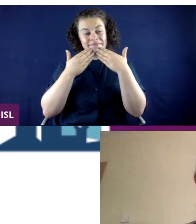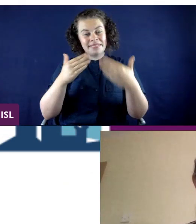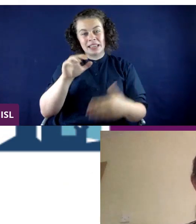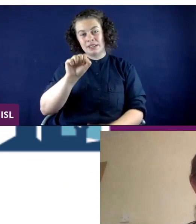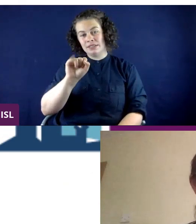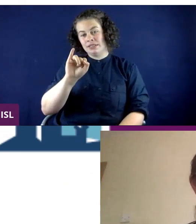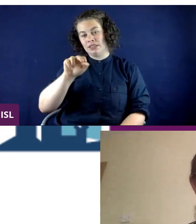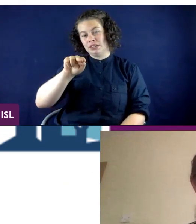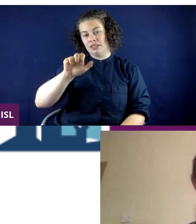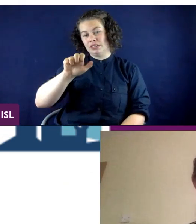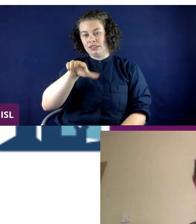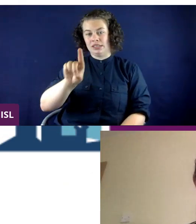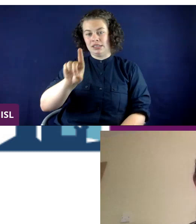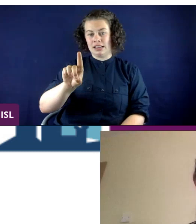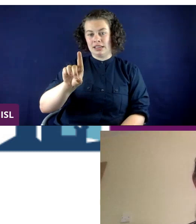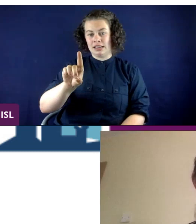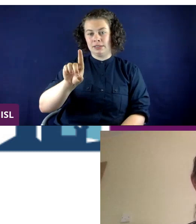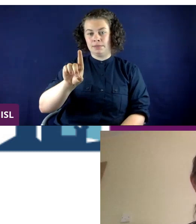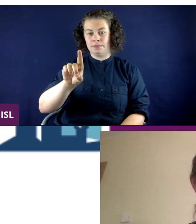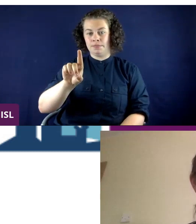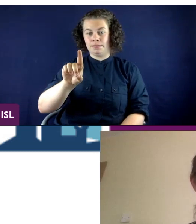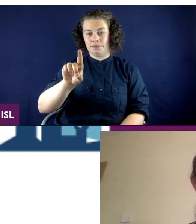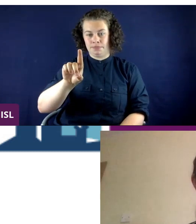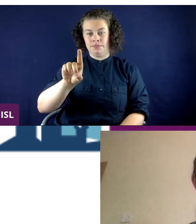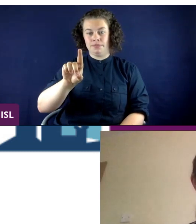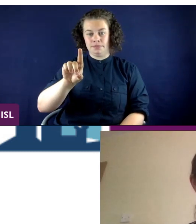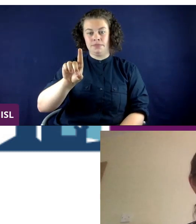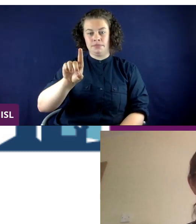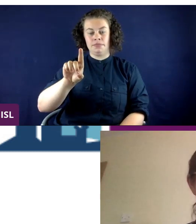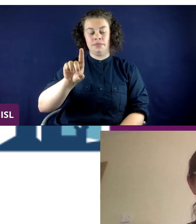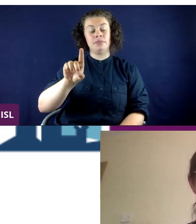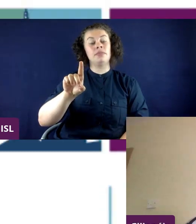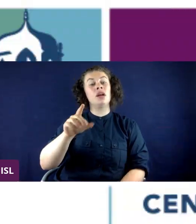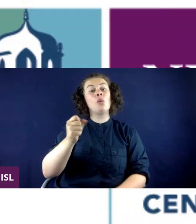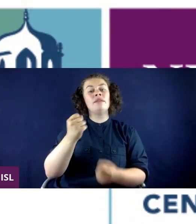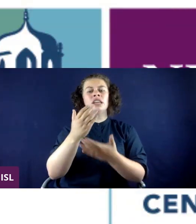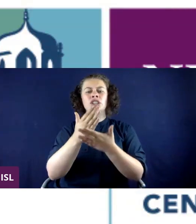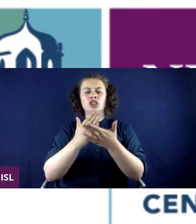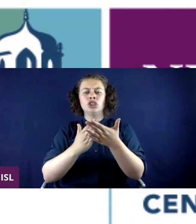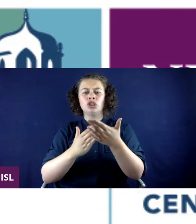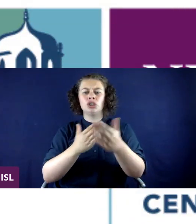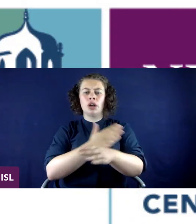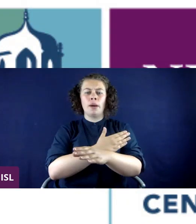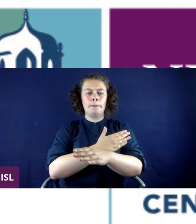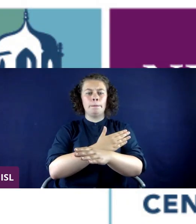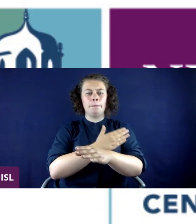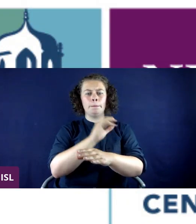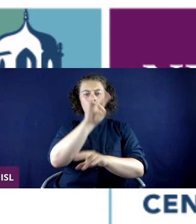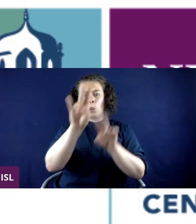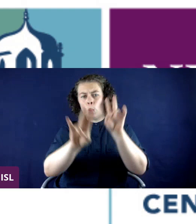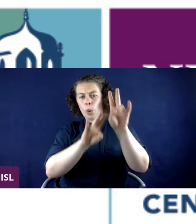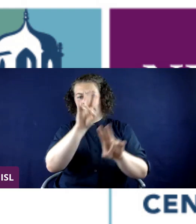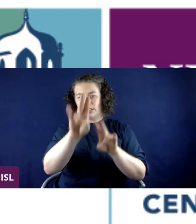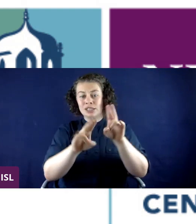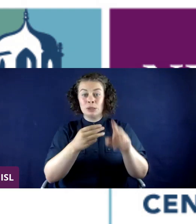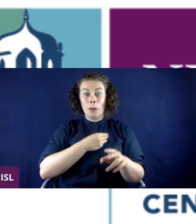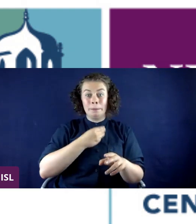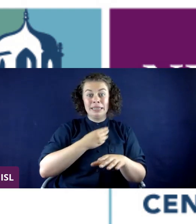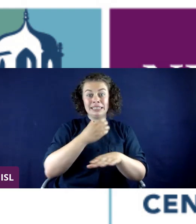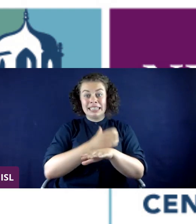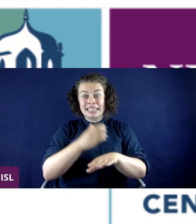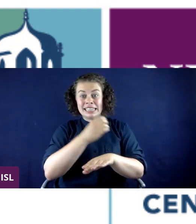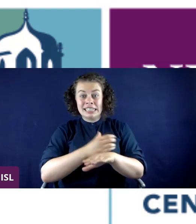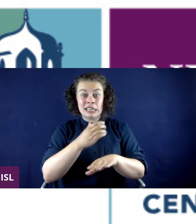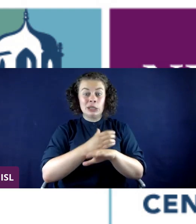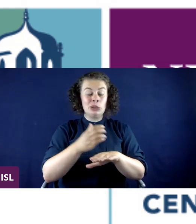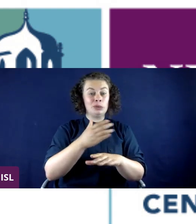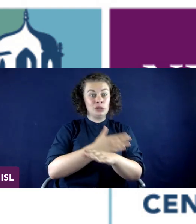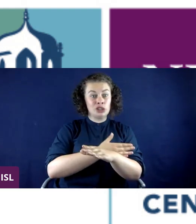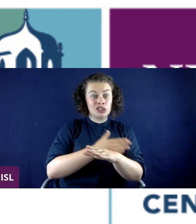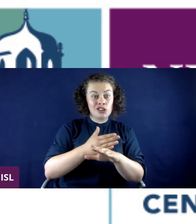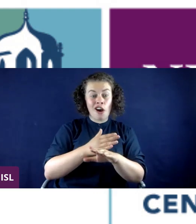Thank you, Sinead.